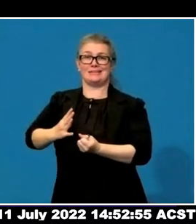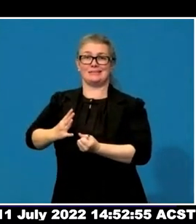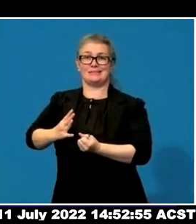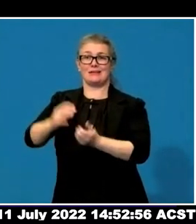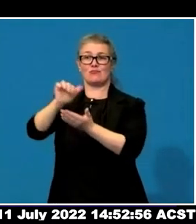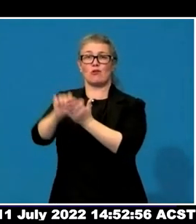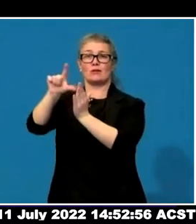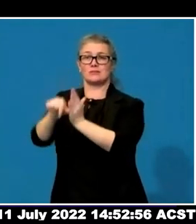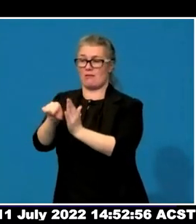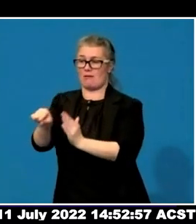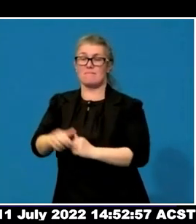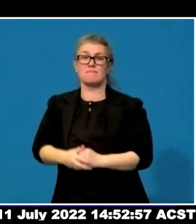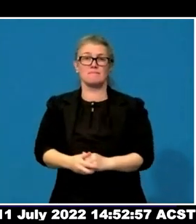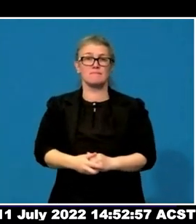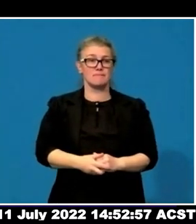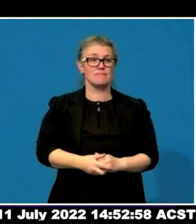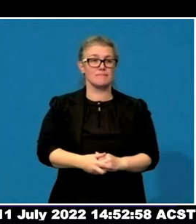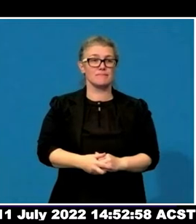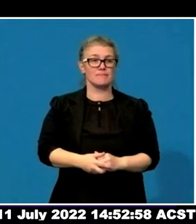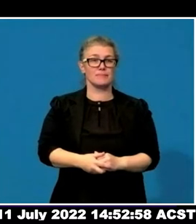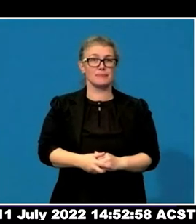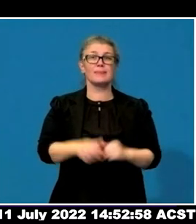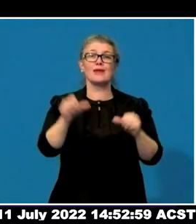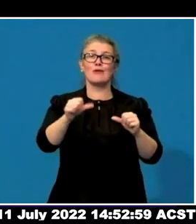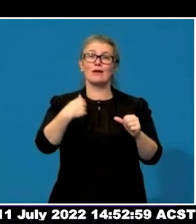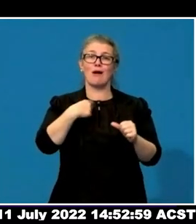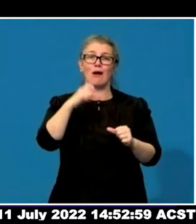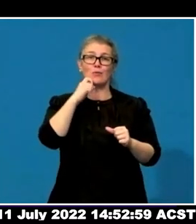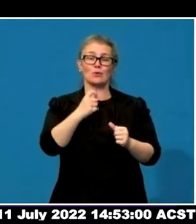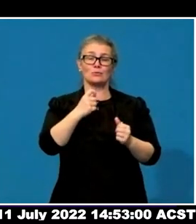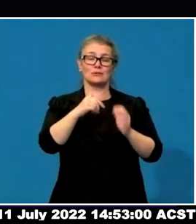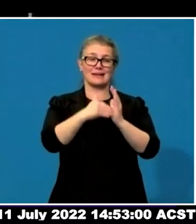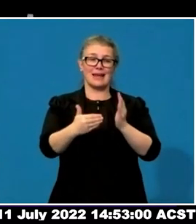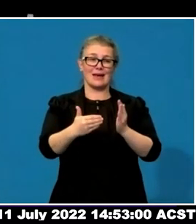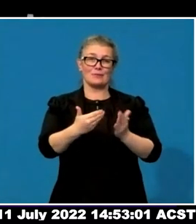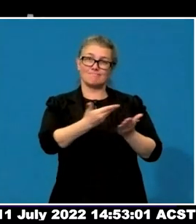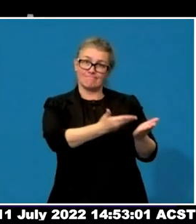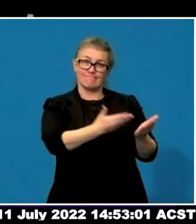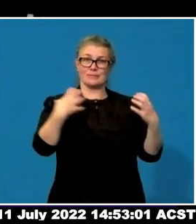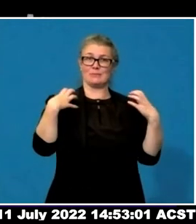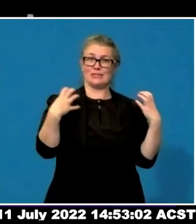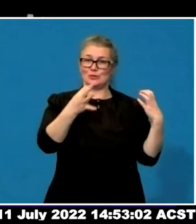Chair, I note the time and I wanted to give Commissioners the opportunity to ask any questions -- CHAIR: Yes. Thank you, Mr Griffin.